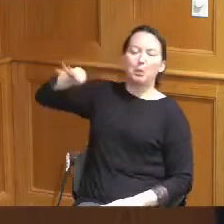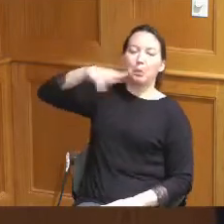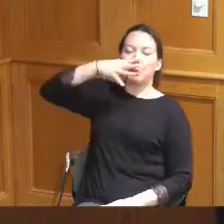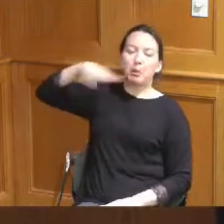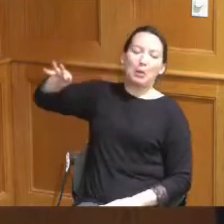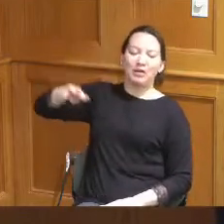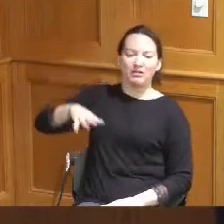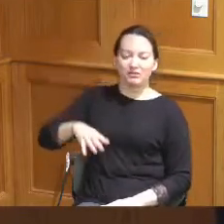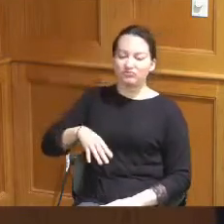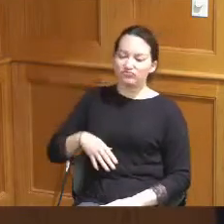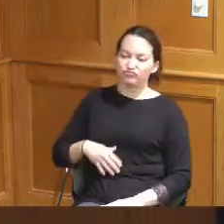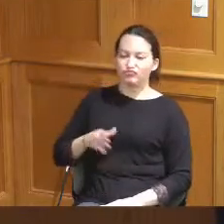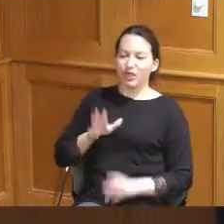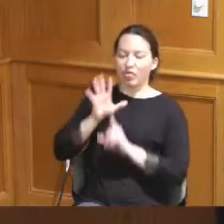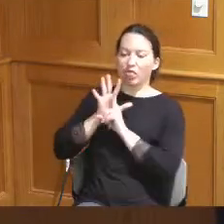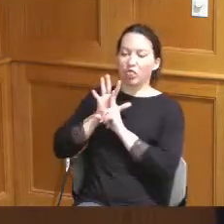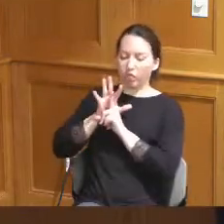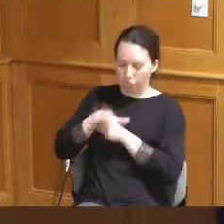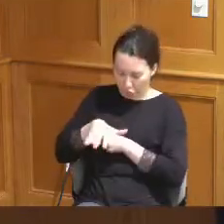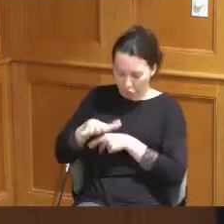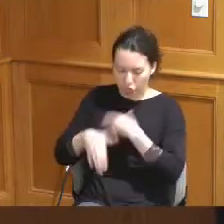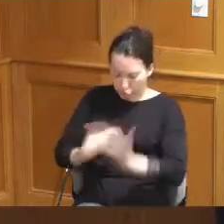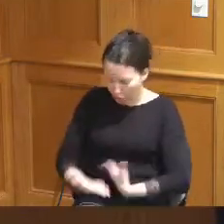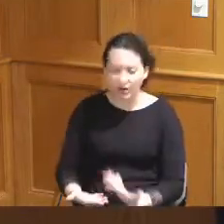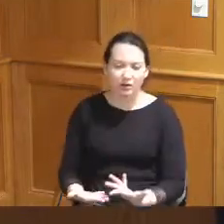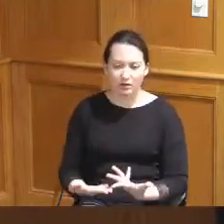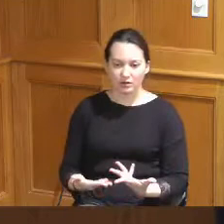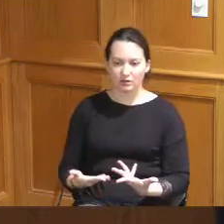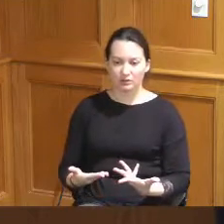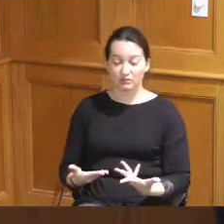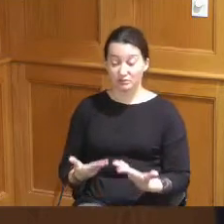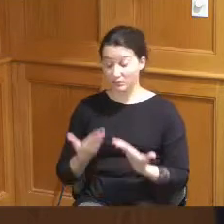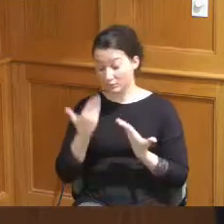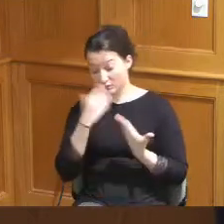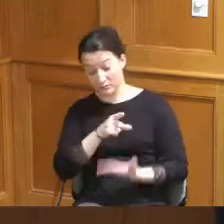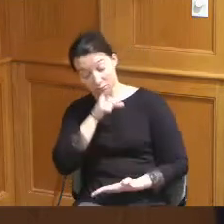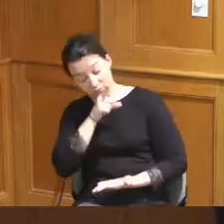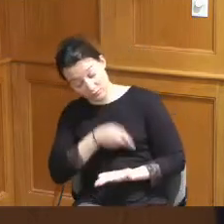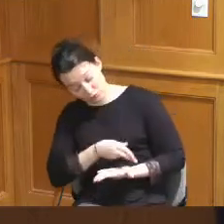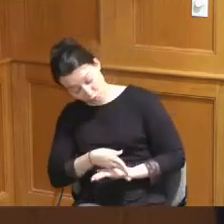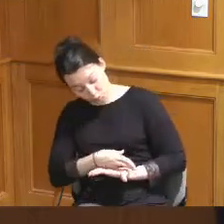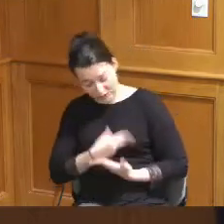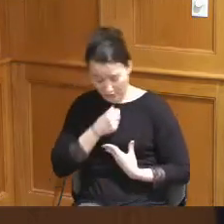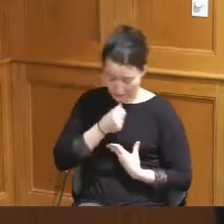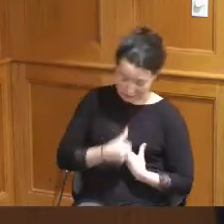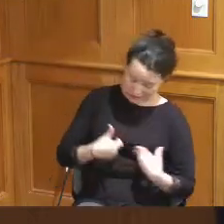out there they just walk over and I don't know if that's true or not but I think it needs to